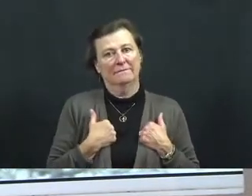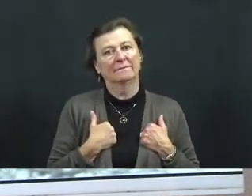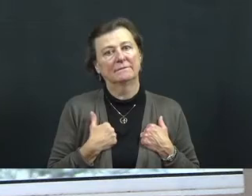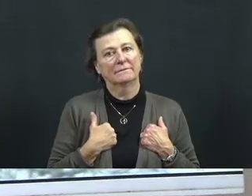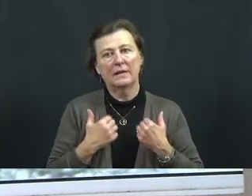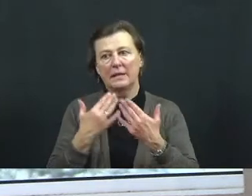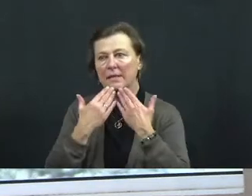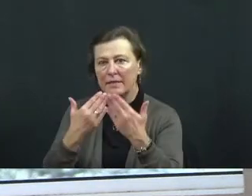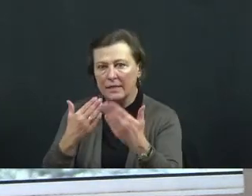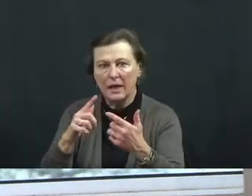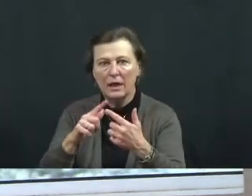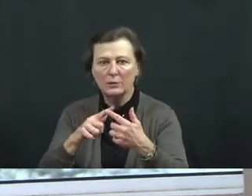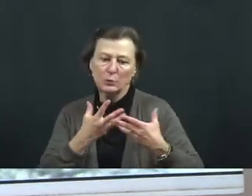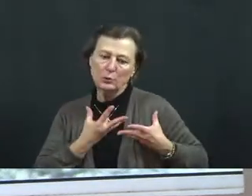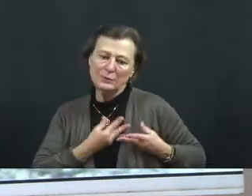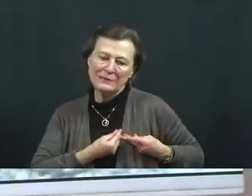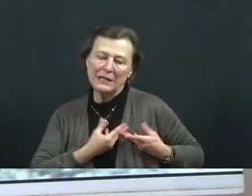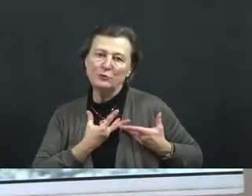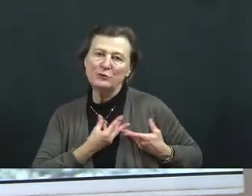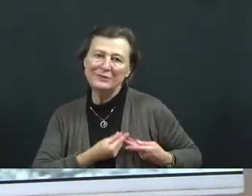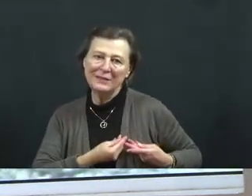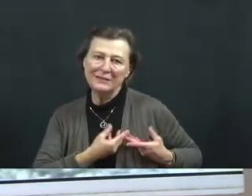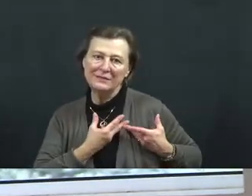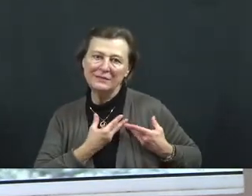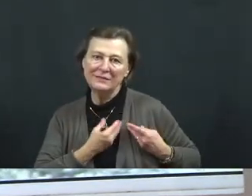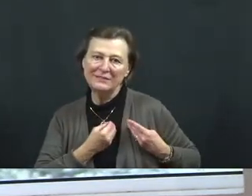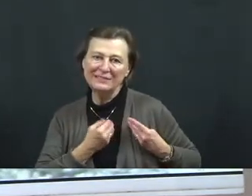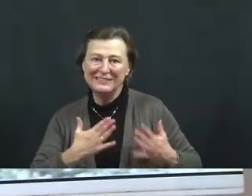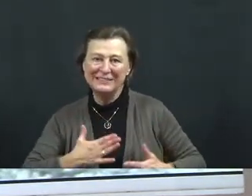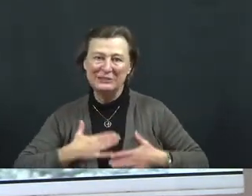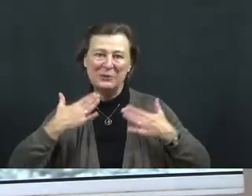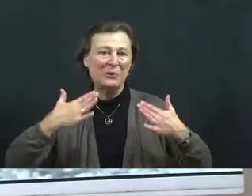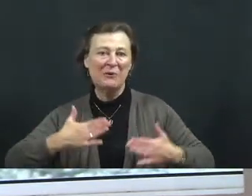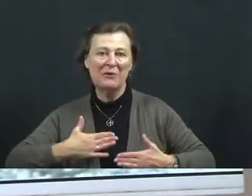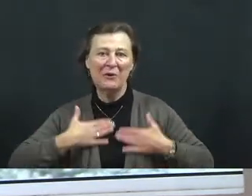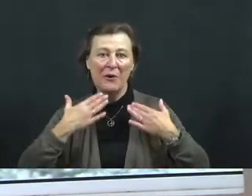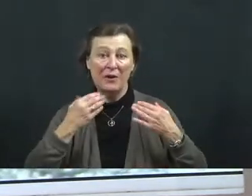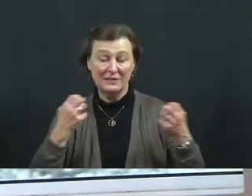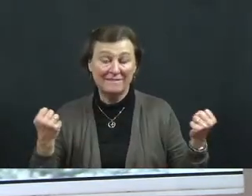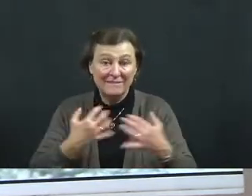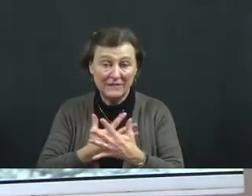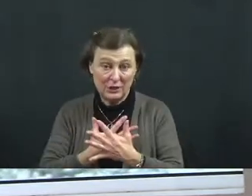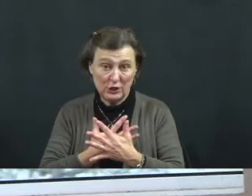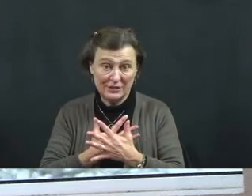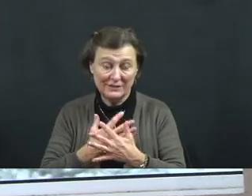Thanks to its tenderness, its joys, and its fears.